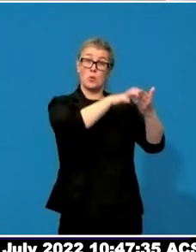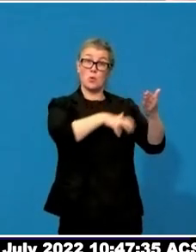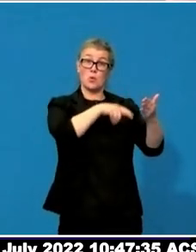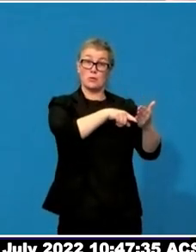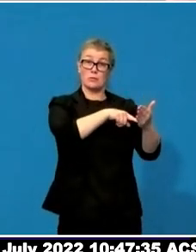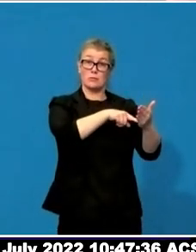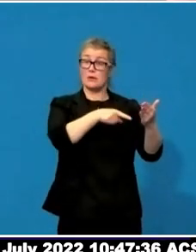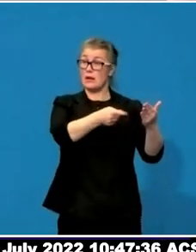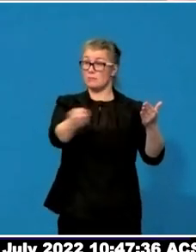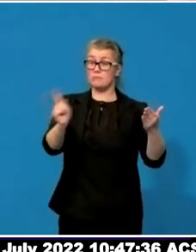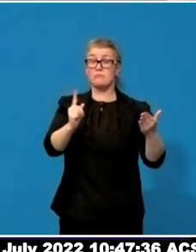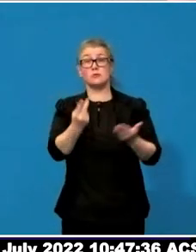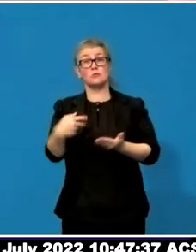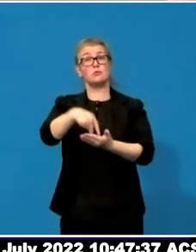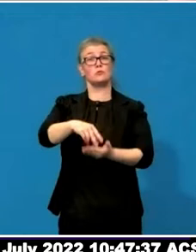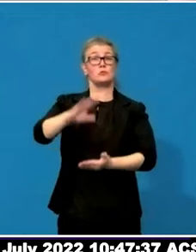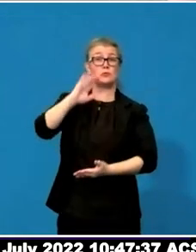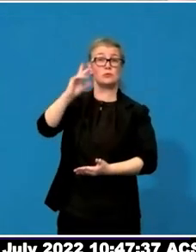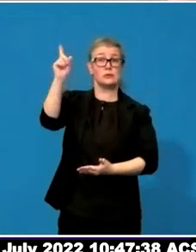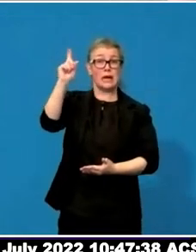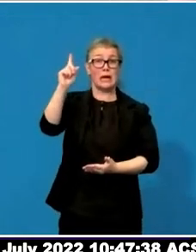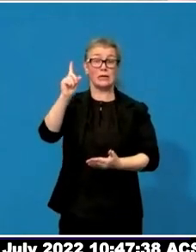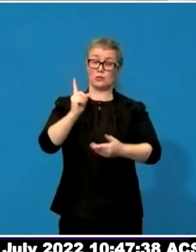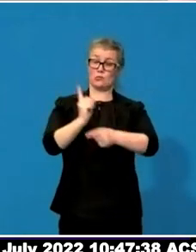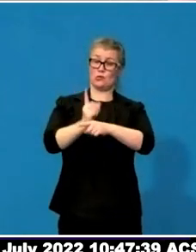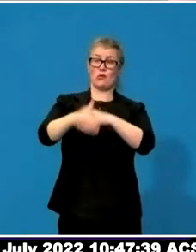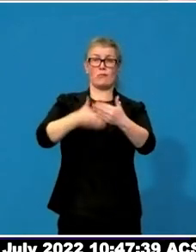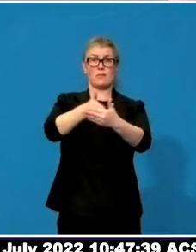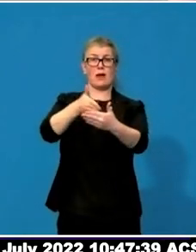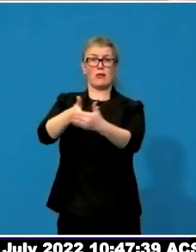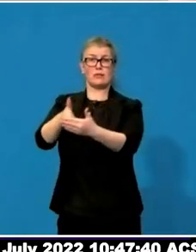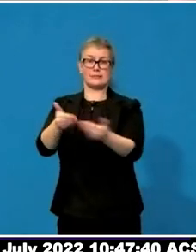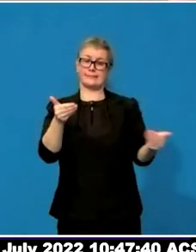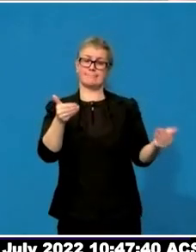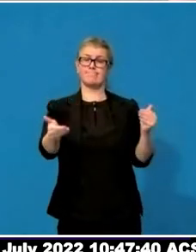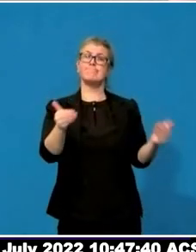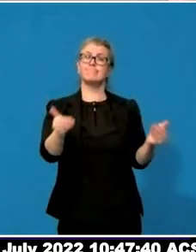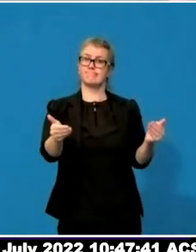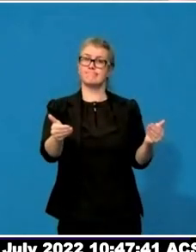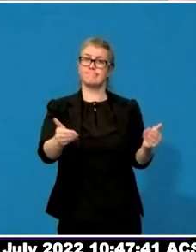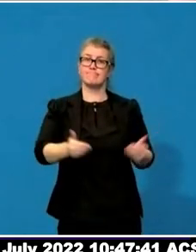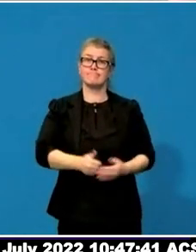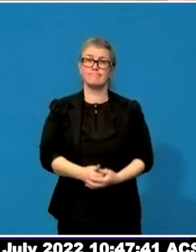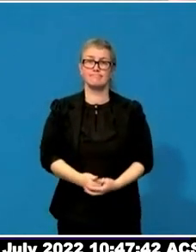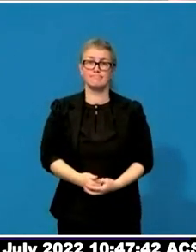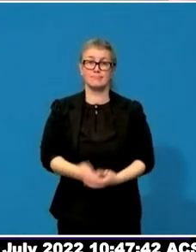remote communities talking about the barriers they face when seeking to access and fully participate in the NDIS.